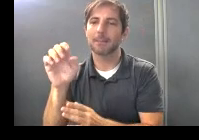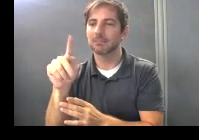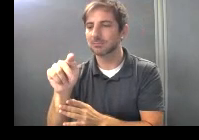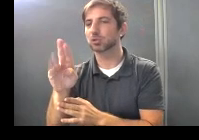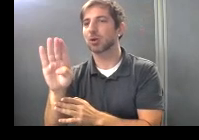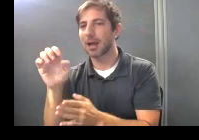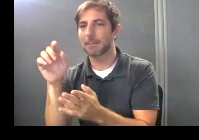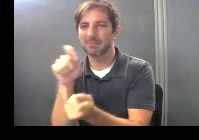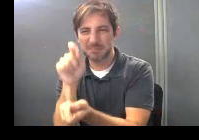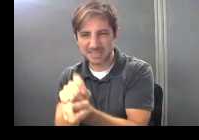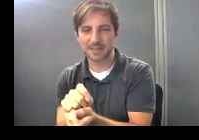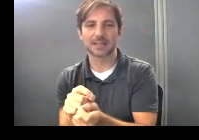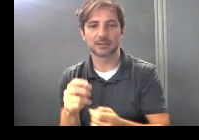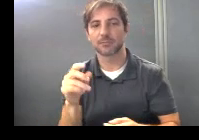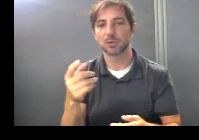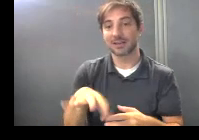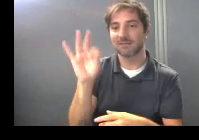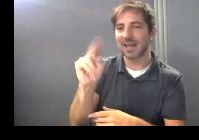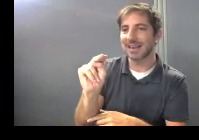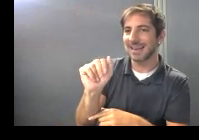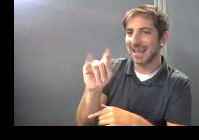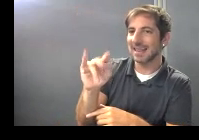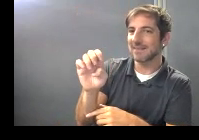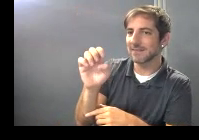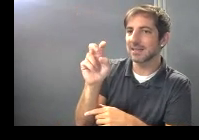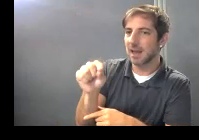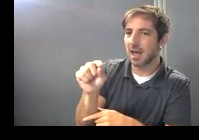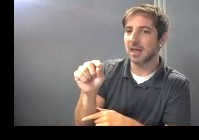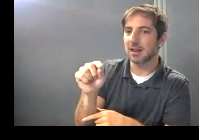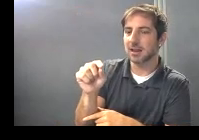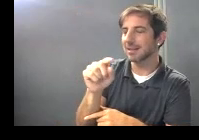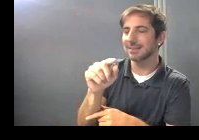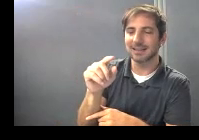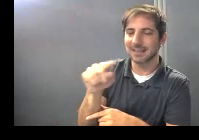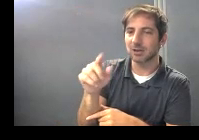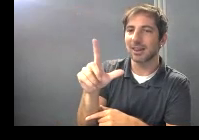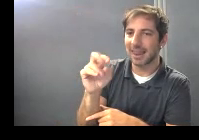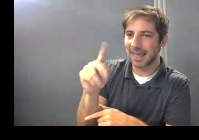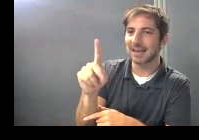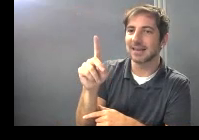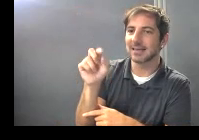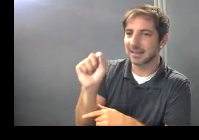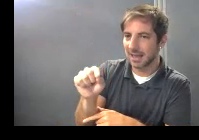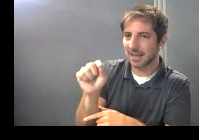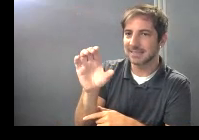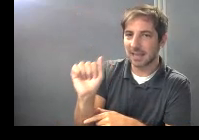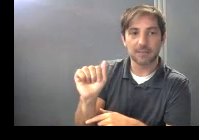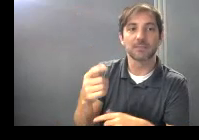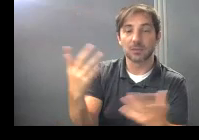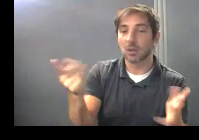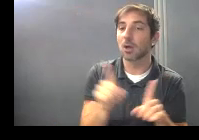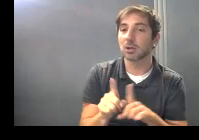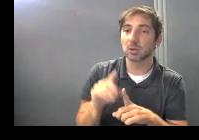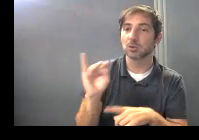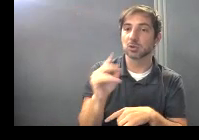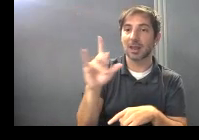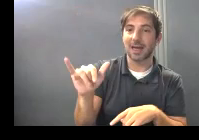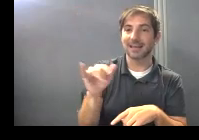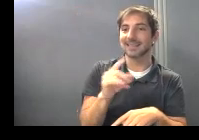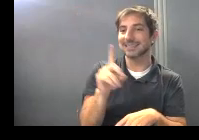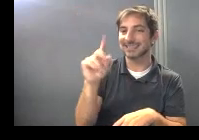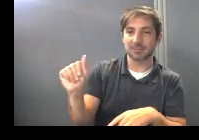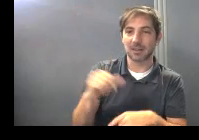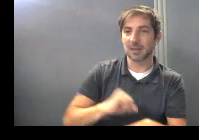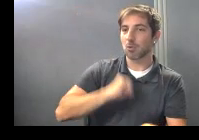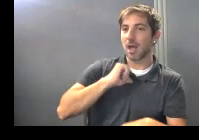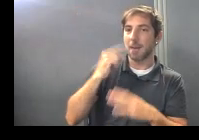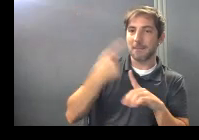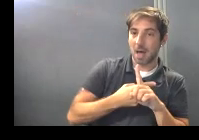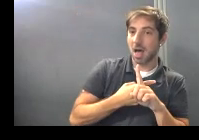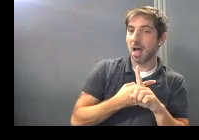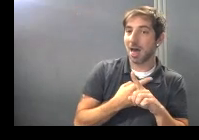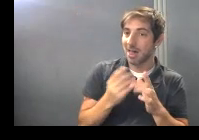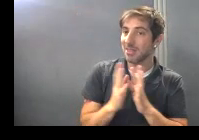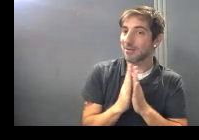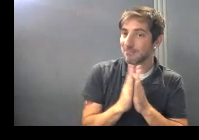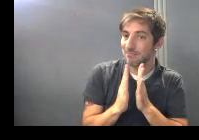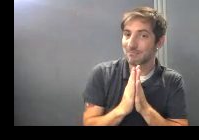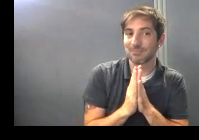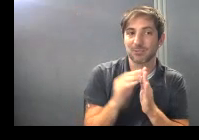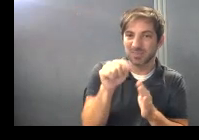JULY IS DISABILITY PRIDE MONTH. THIS IS SOMETHING -- A NEW SLIDE FOR US.